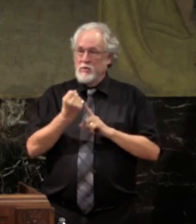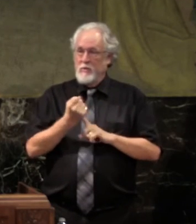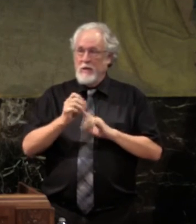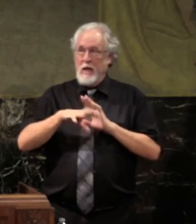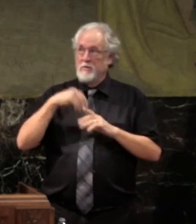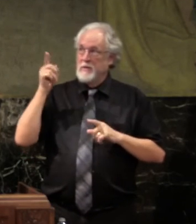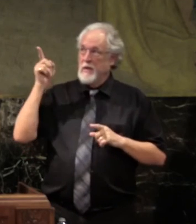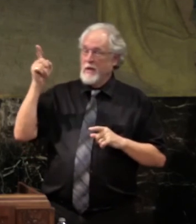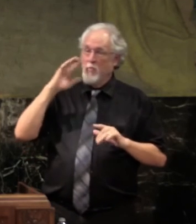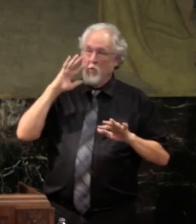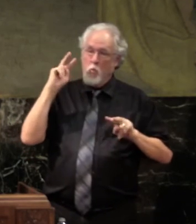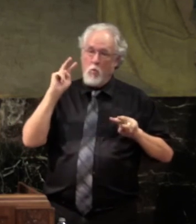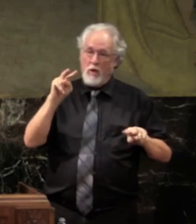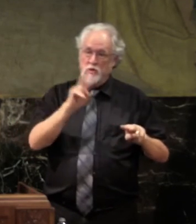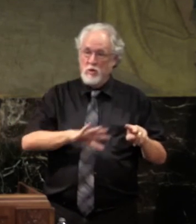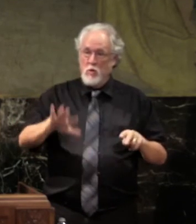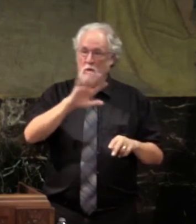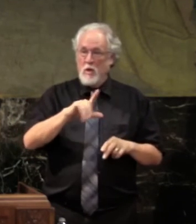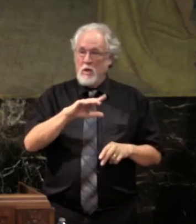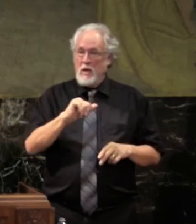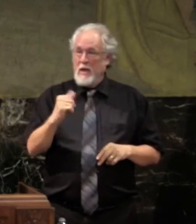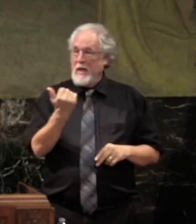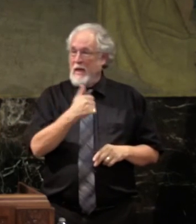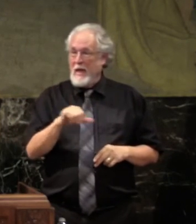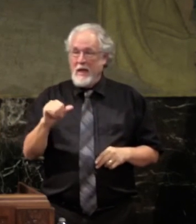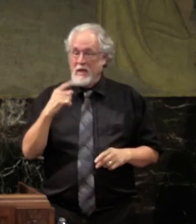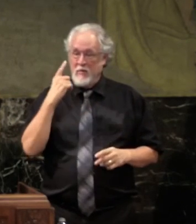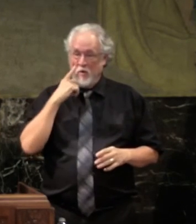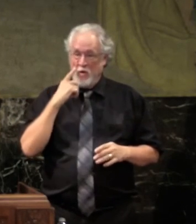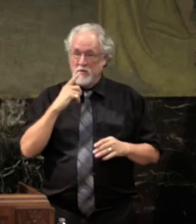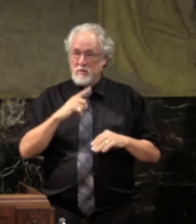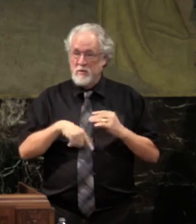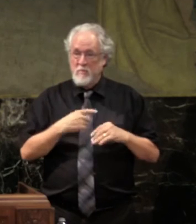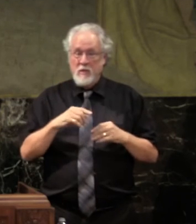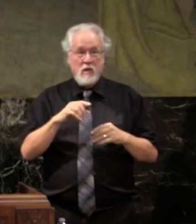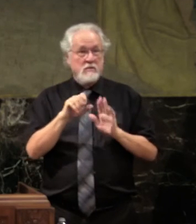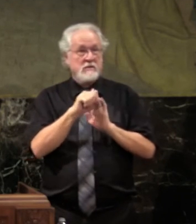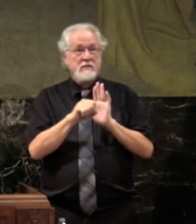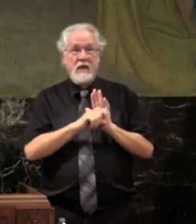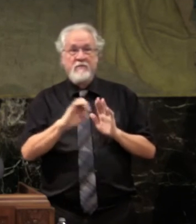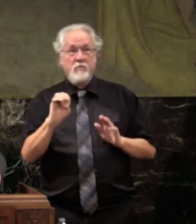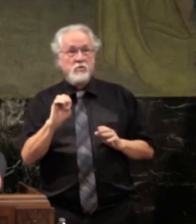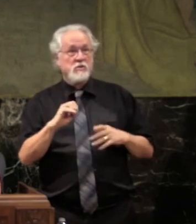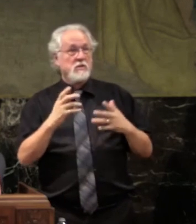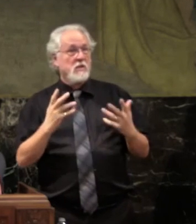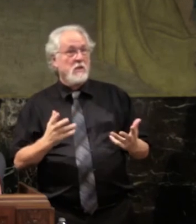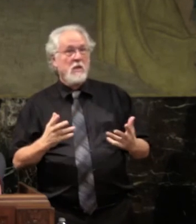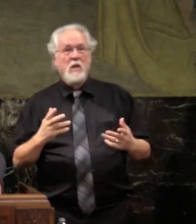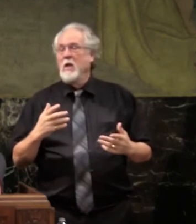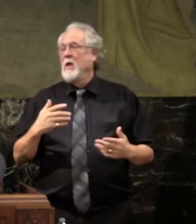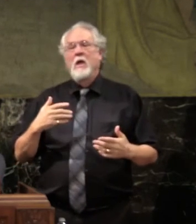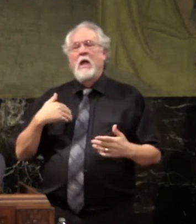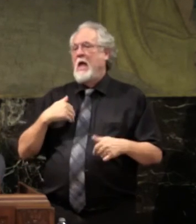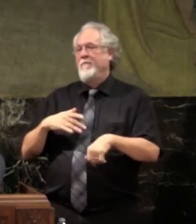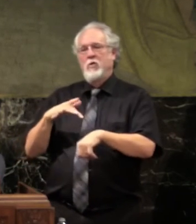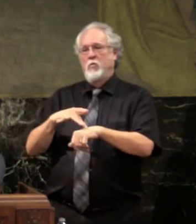yeah I we haven't reached that point and